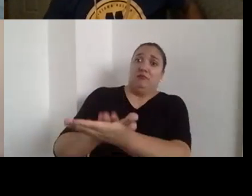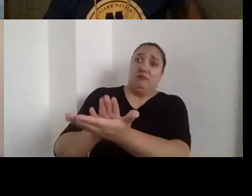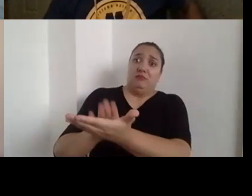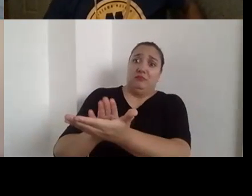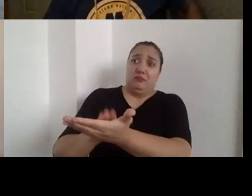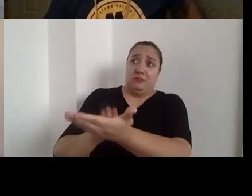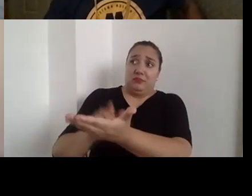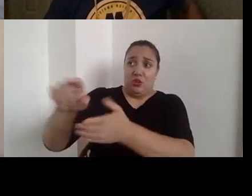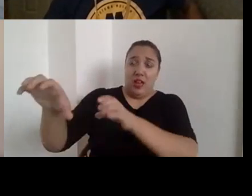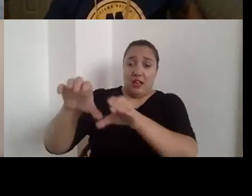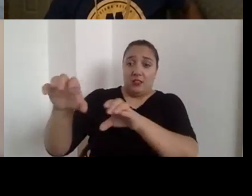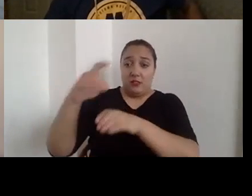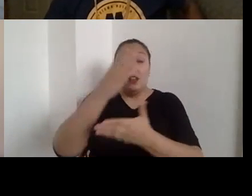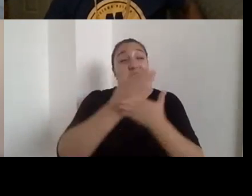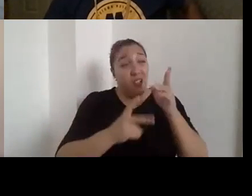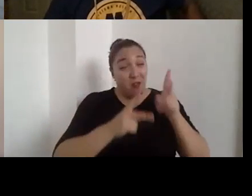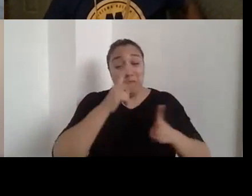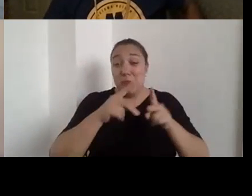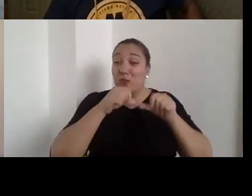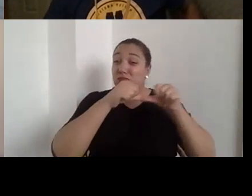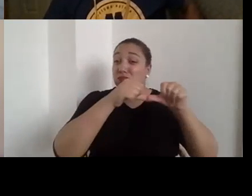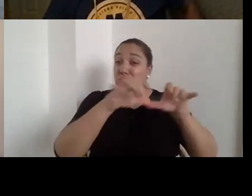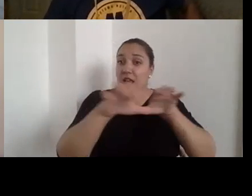active is another form of self care. Processing, yeah.